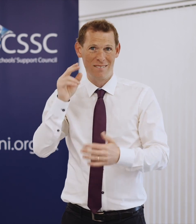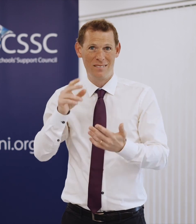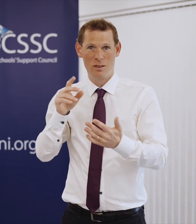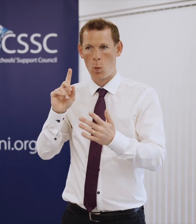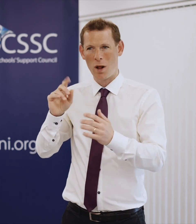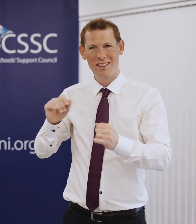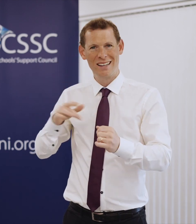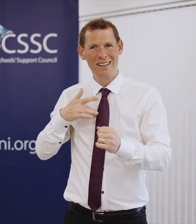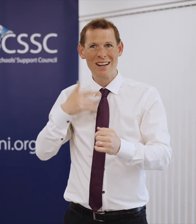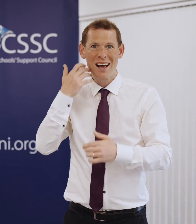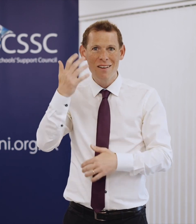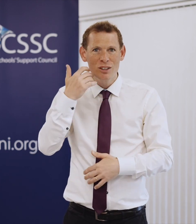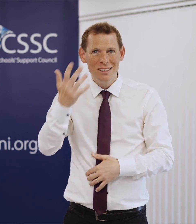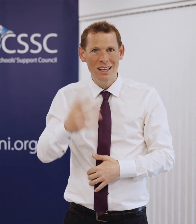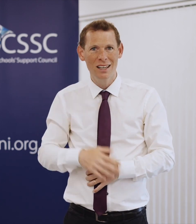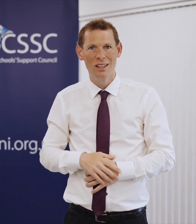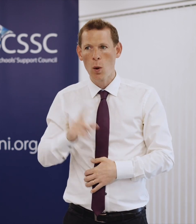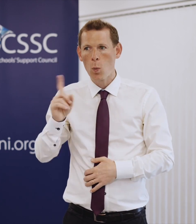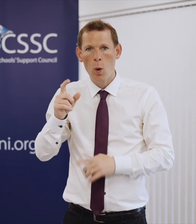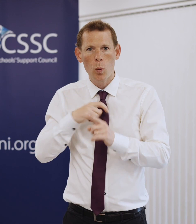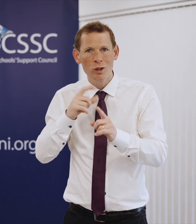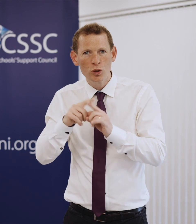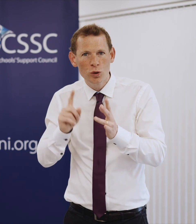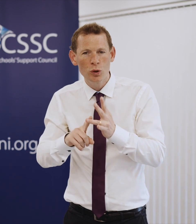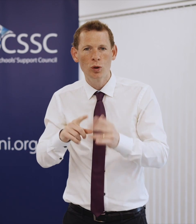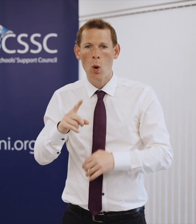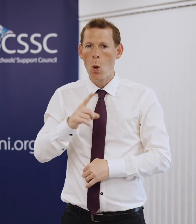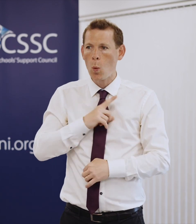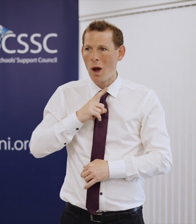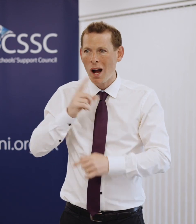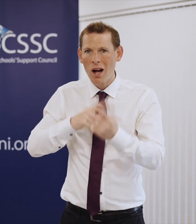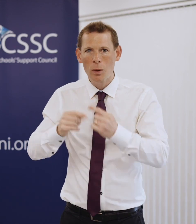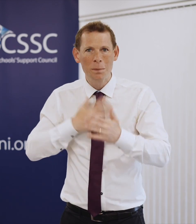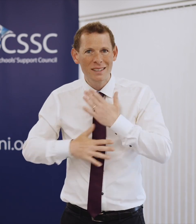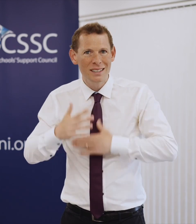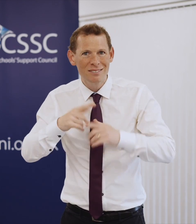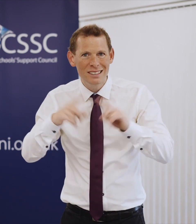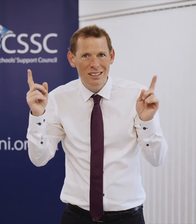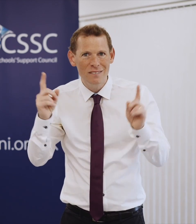a little bit of knowledge of deaf culture, how they live their everyday lives and what we do and what